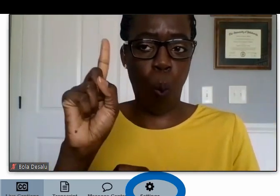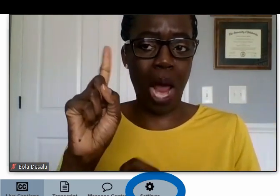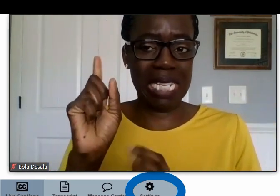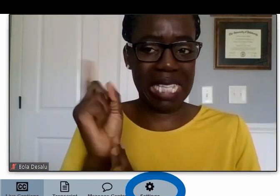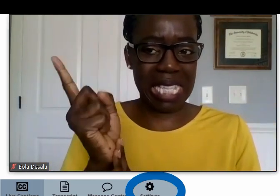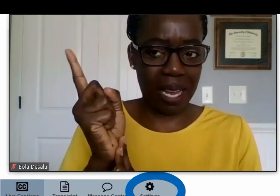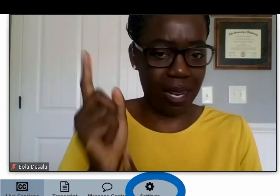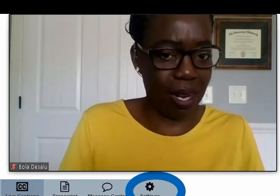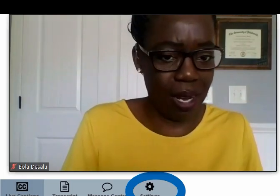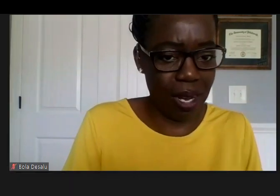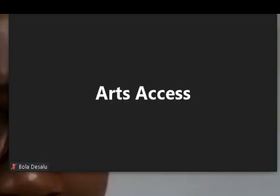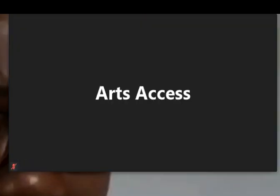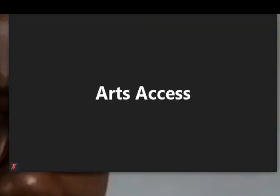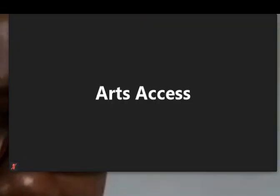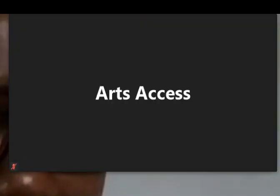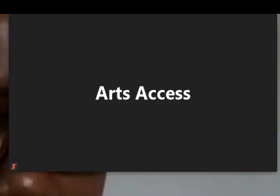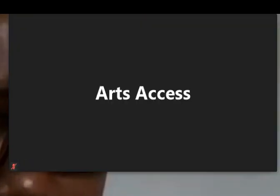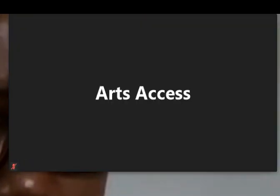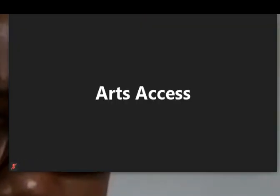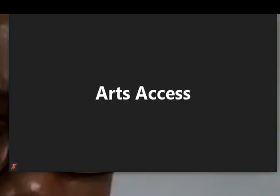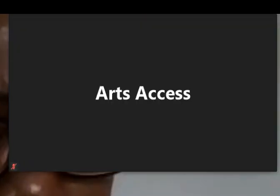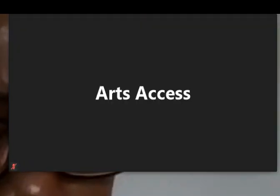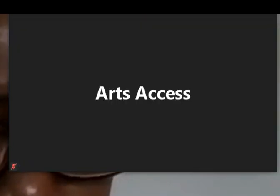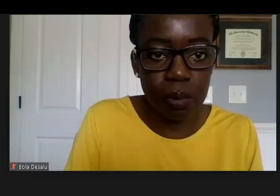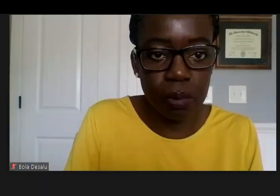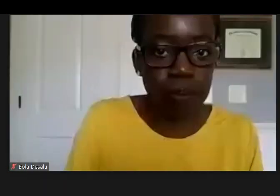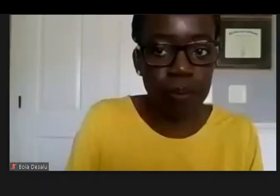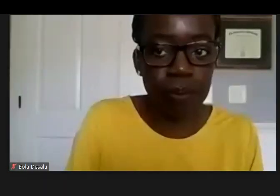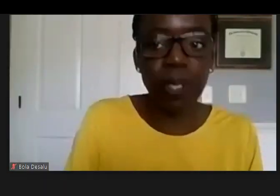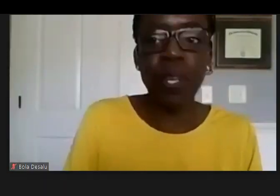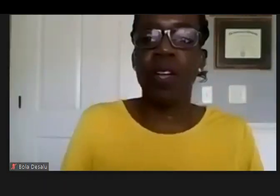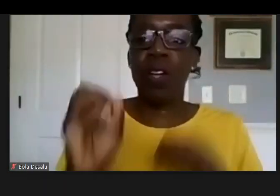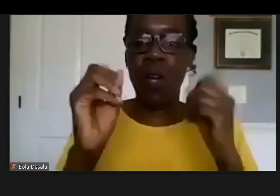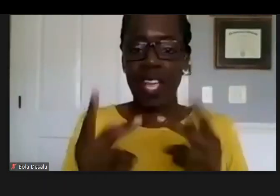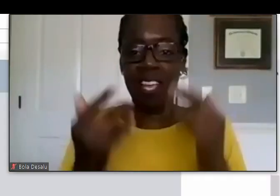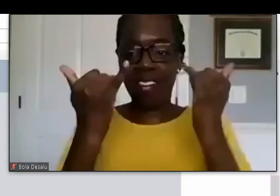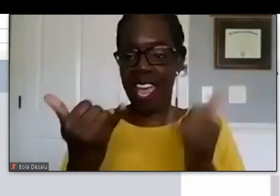I would like to share my screen so if you can hold one second.